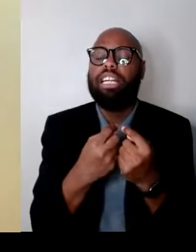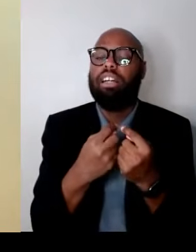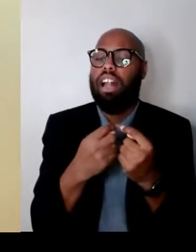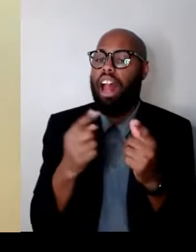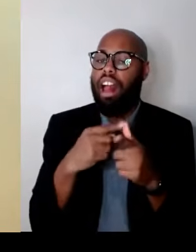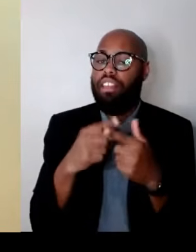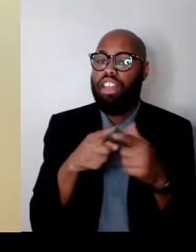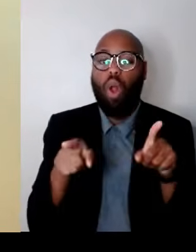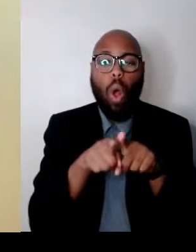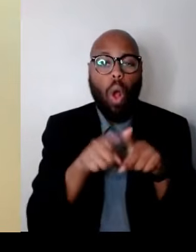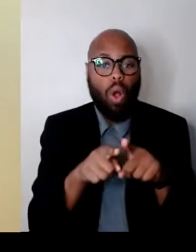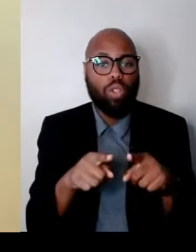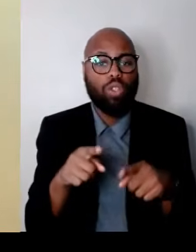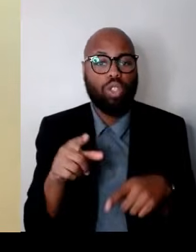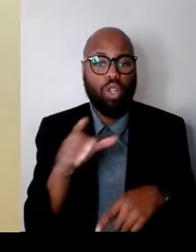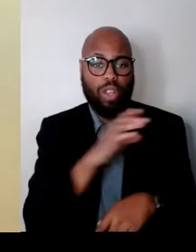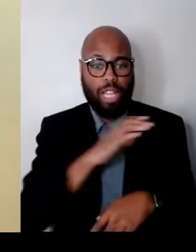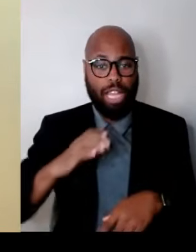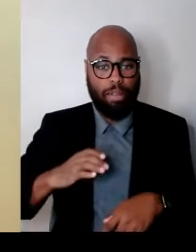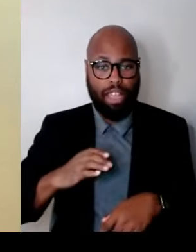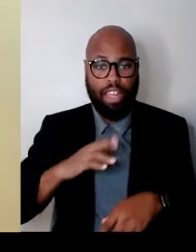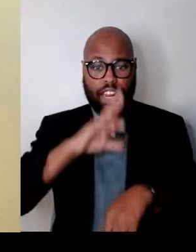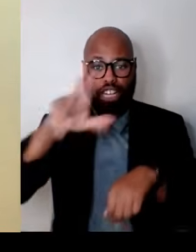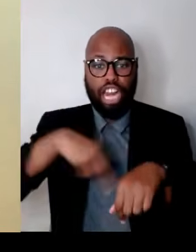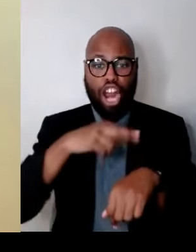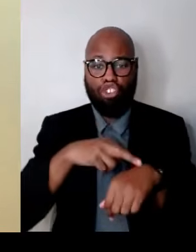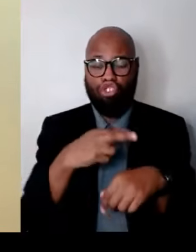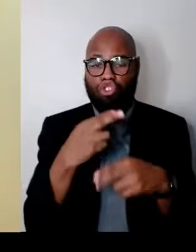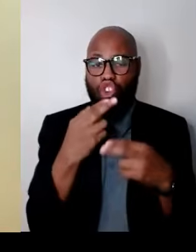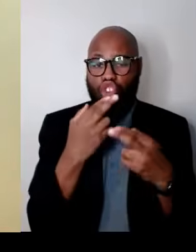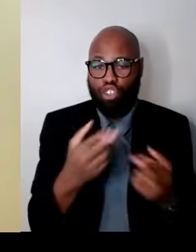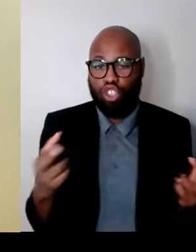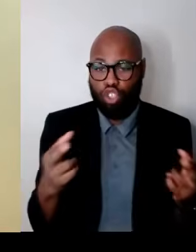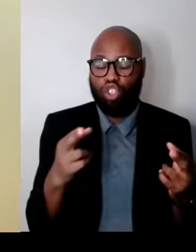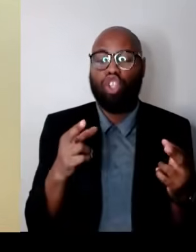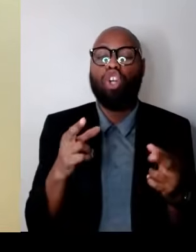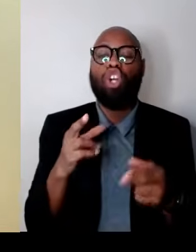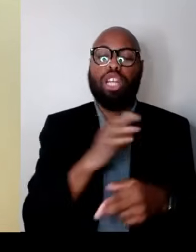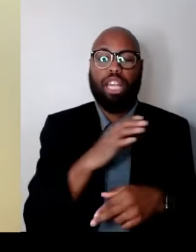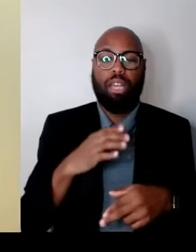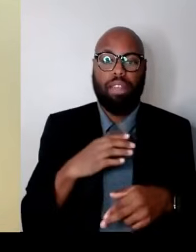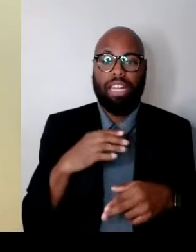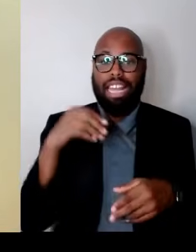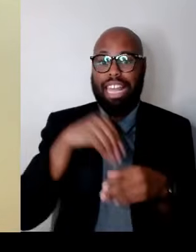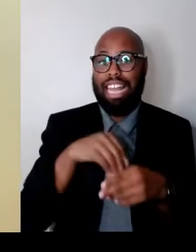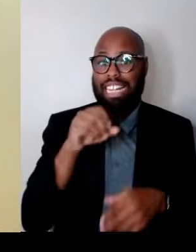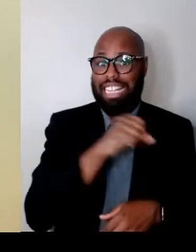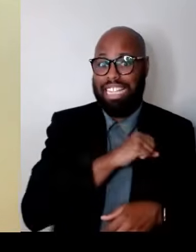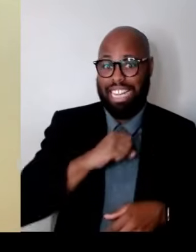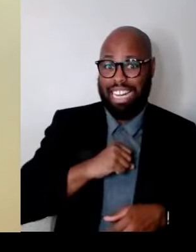Natural Resources Committee in the Senate, and then the Senate. We got thousands of people,